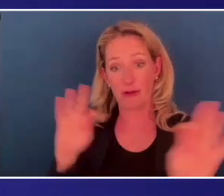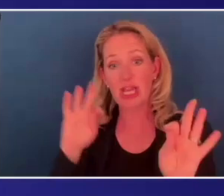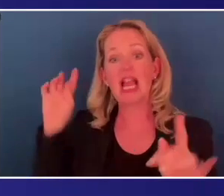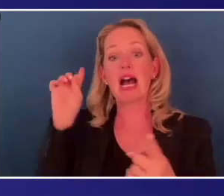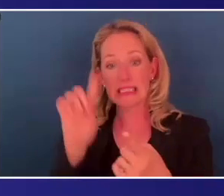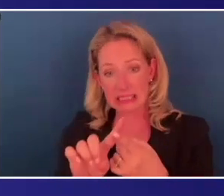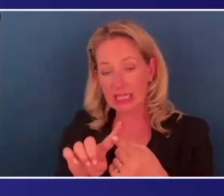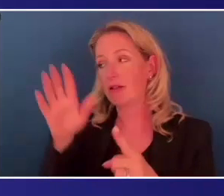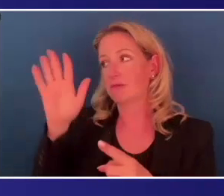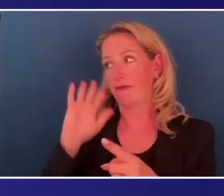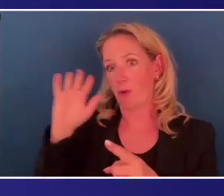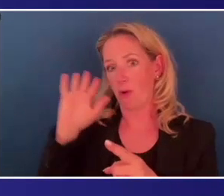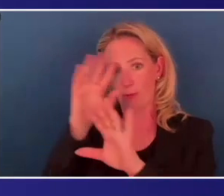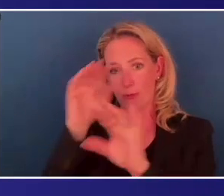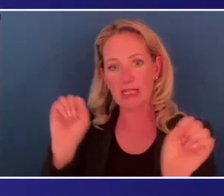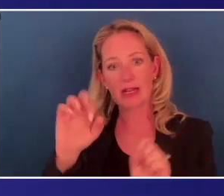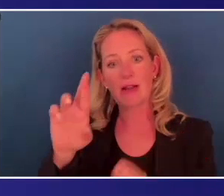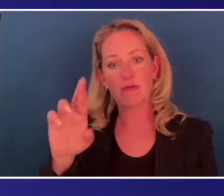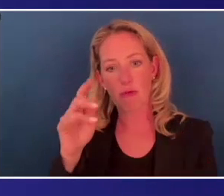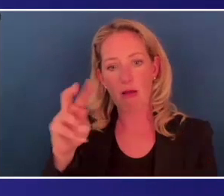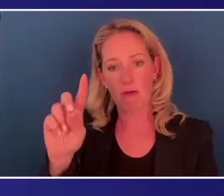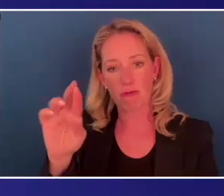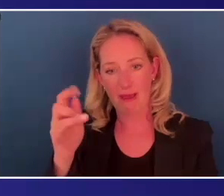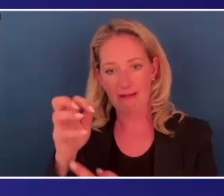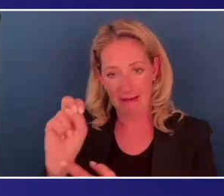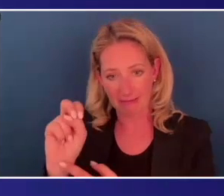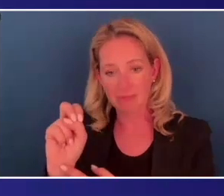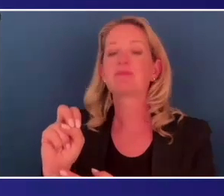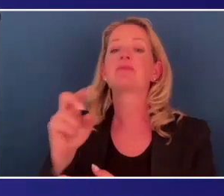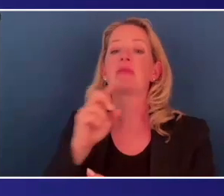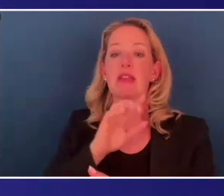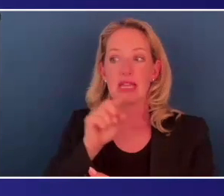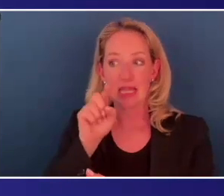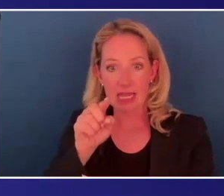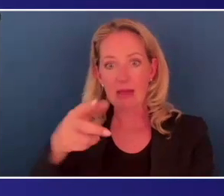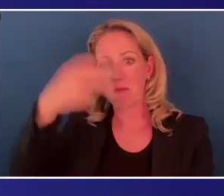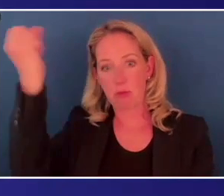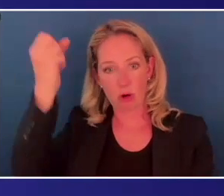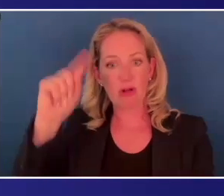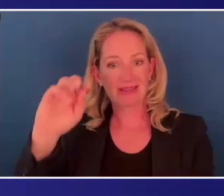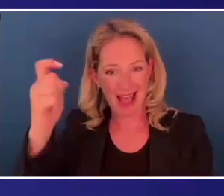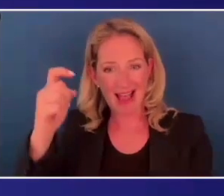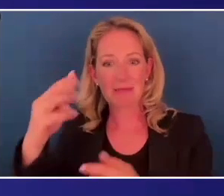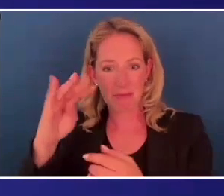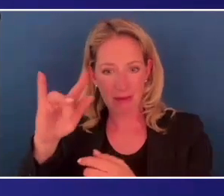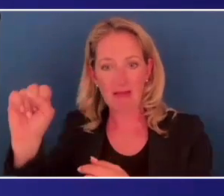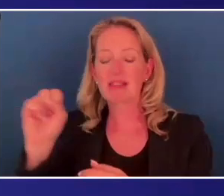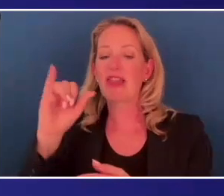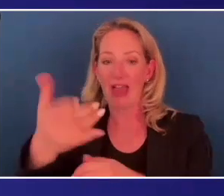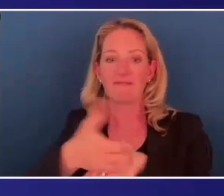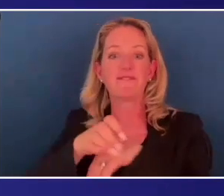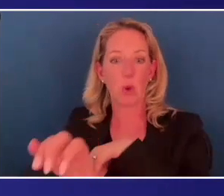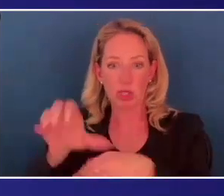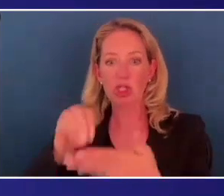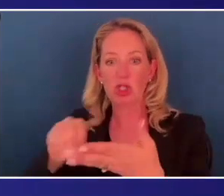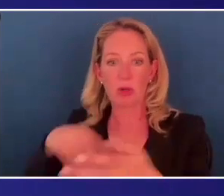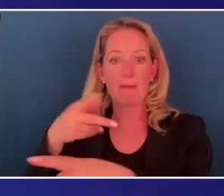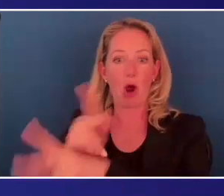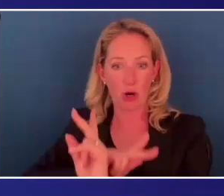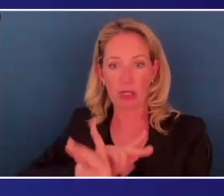His tax bills and pulling public support from higher education is what for students borrowing to become essential for the non-wealthy.